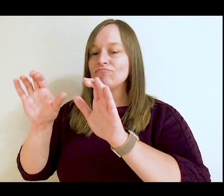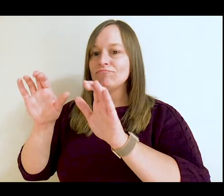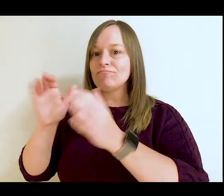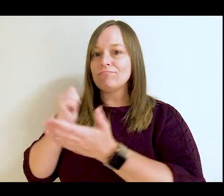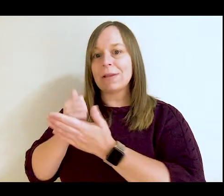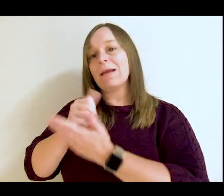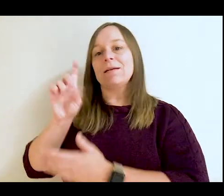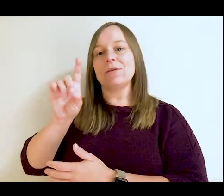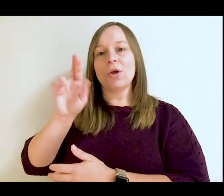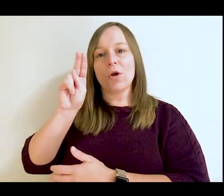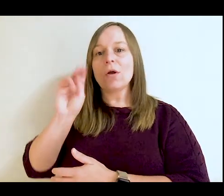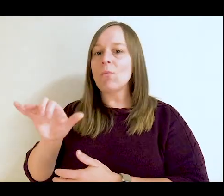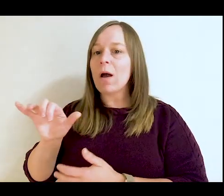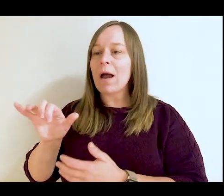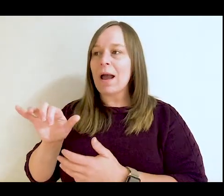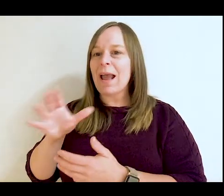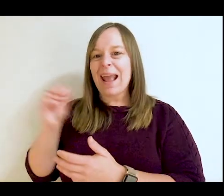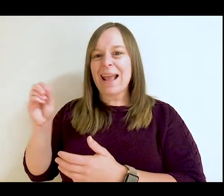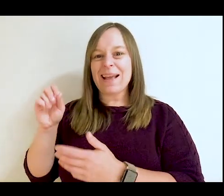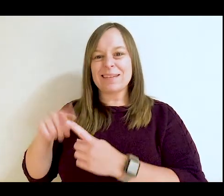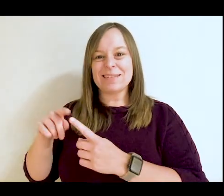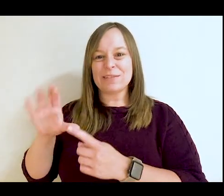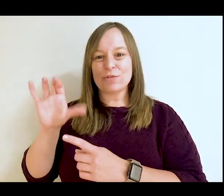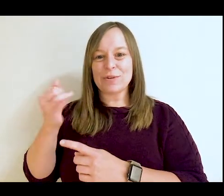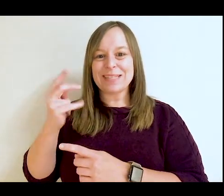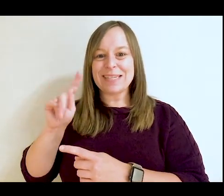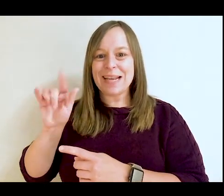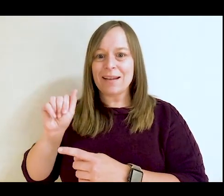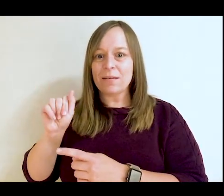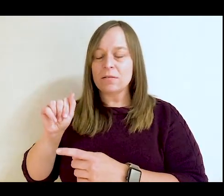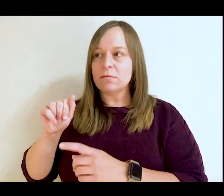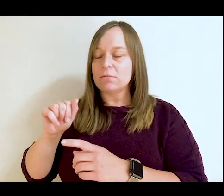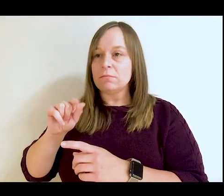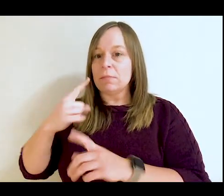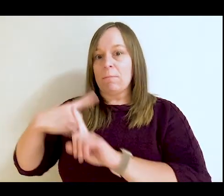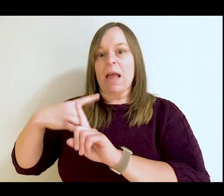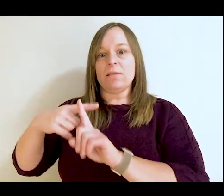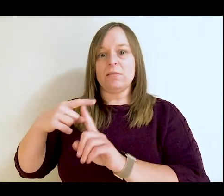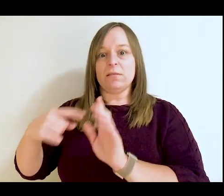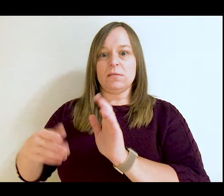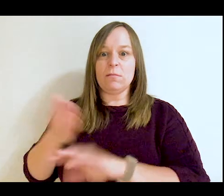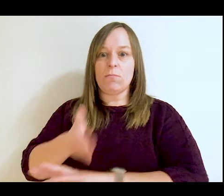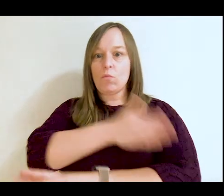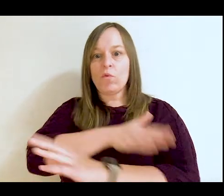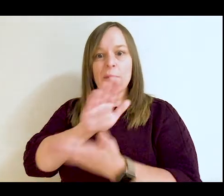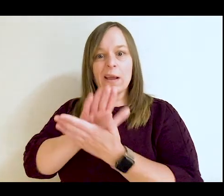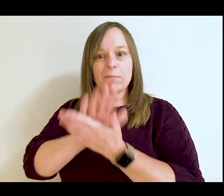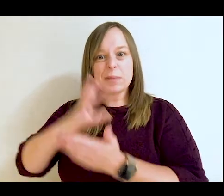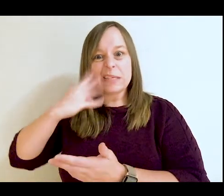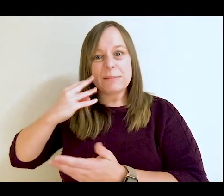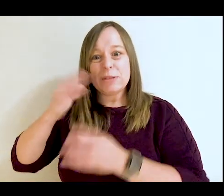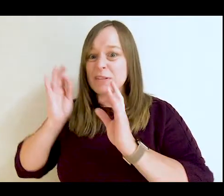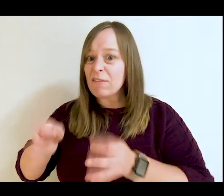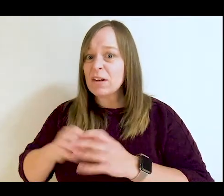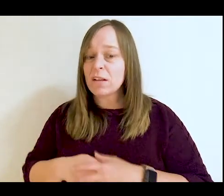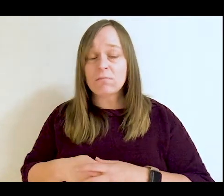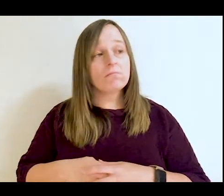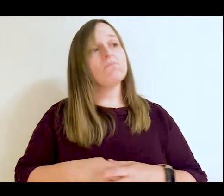them. The help from DRNY and Christina has considerably, positively improved my academic learning experience.